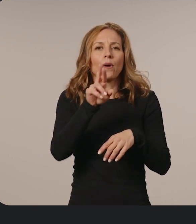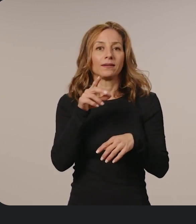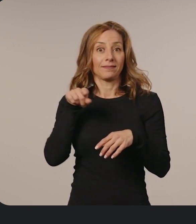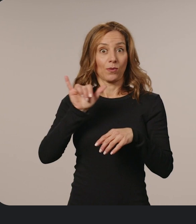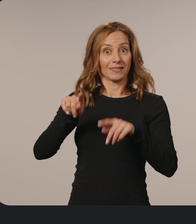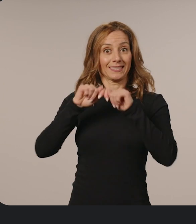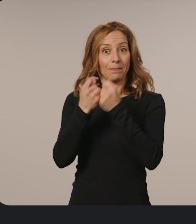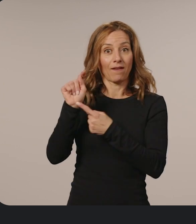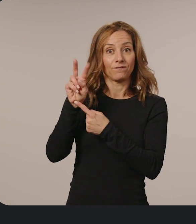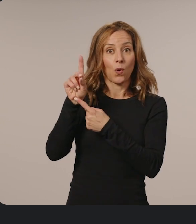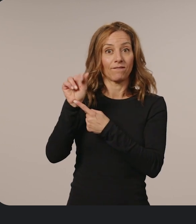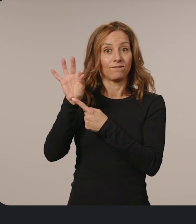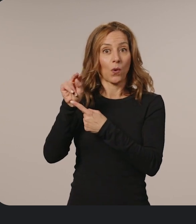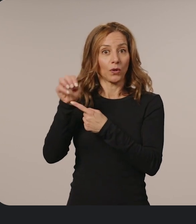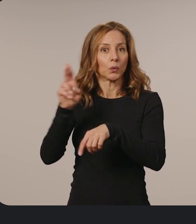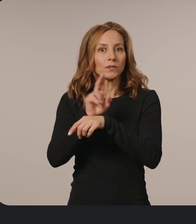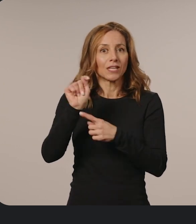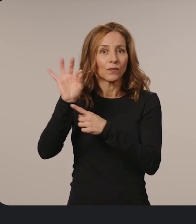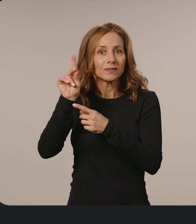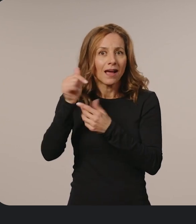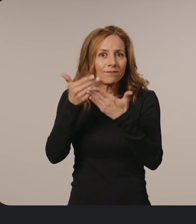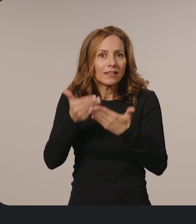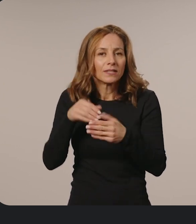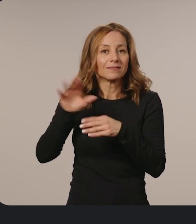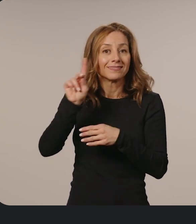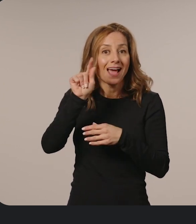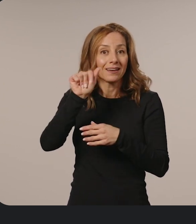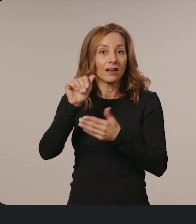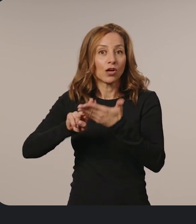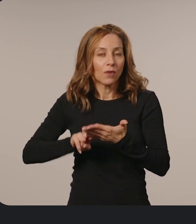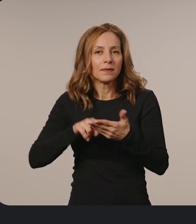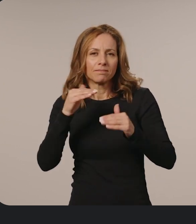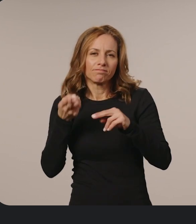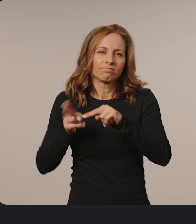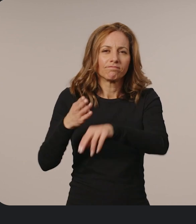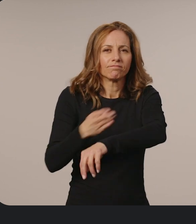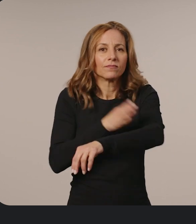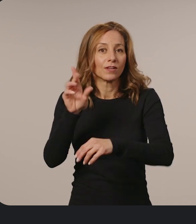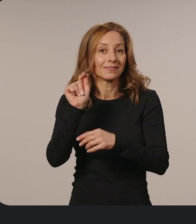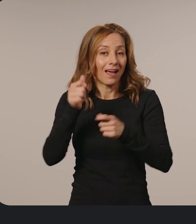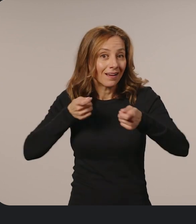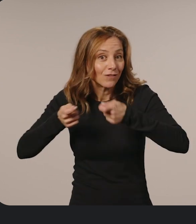used TensorFlow Data Validation in their data contracts to advance their data governance.